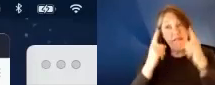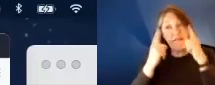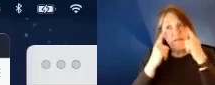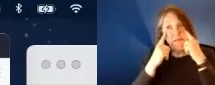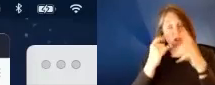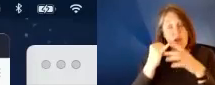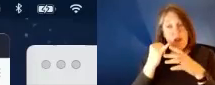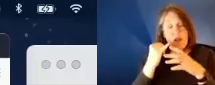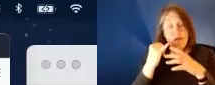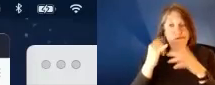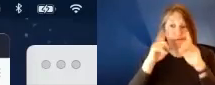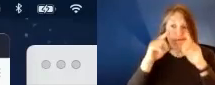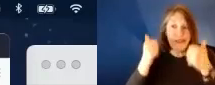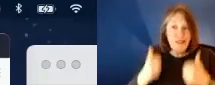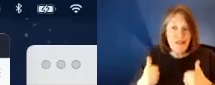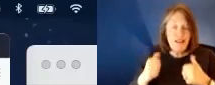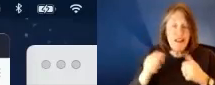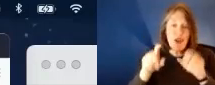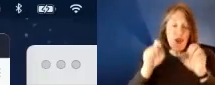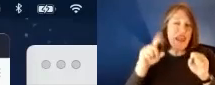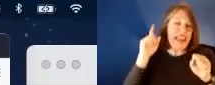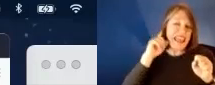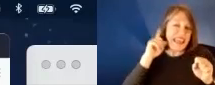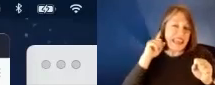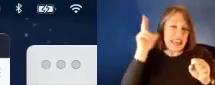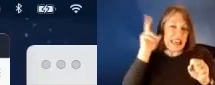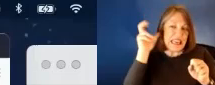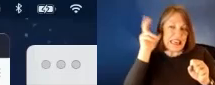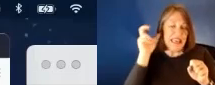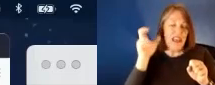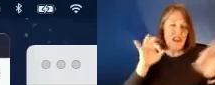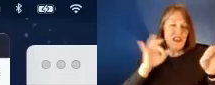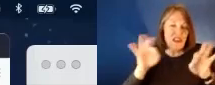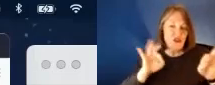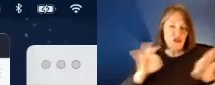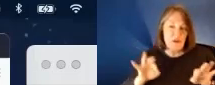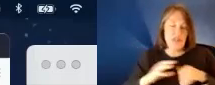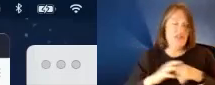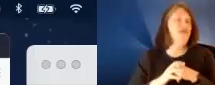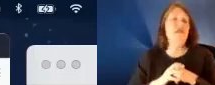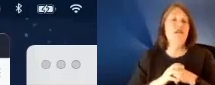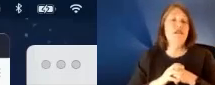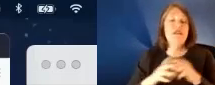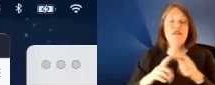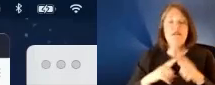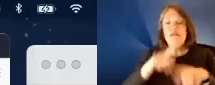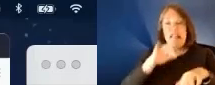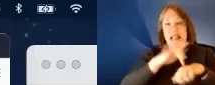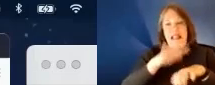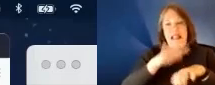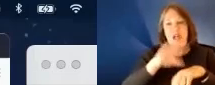impairment, you can hear the description 07:00:04 and then just click on okay and now